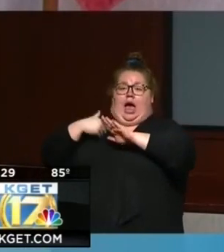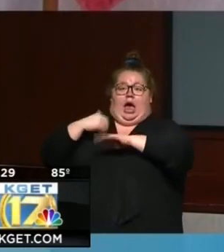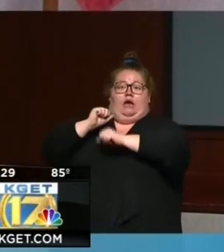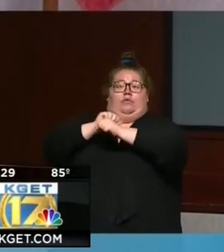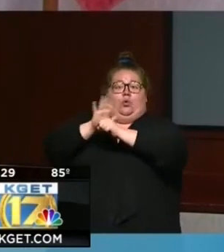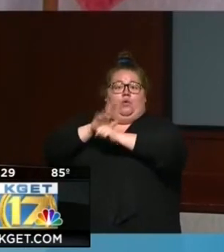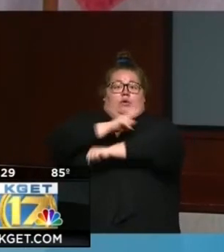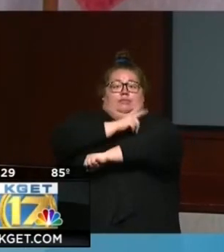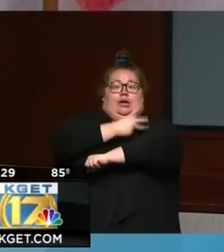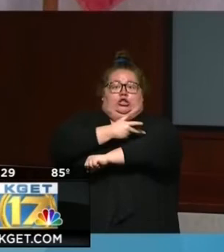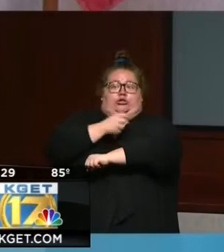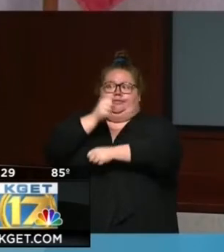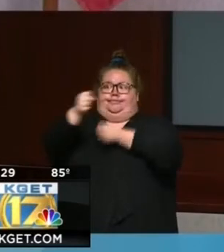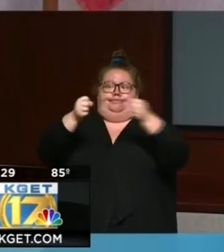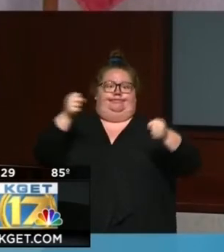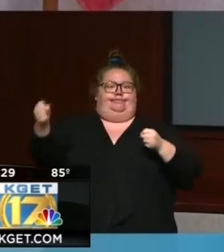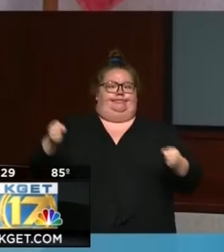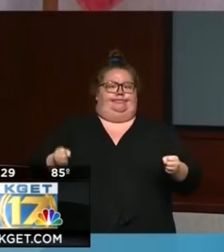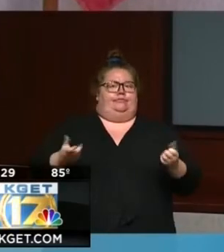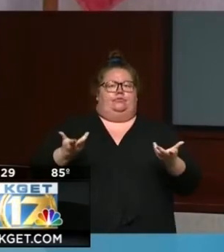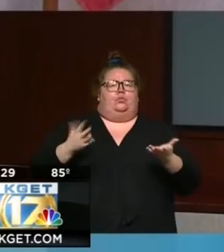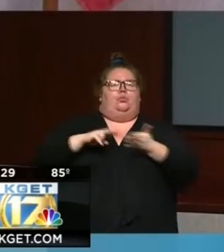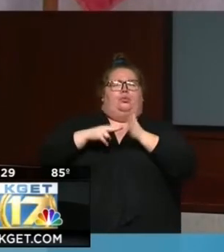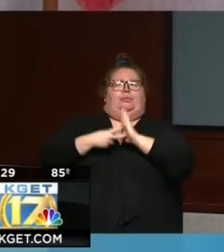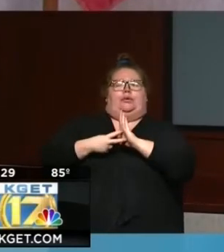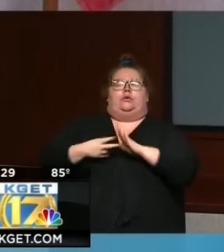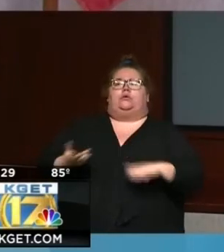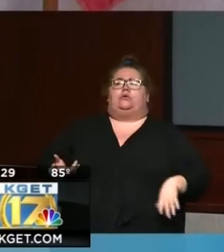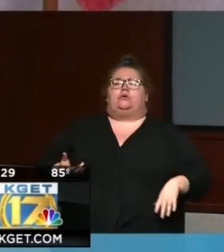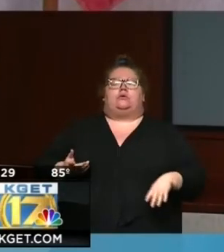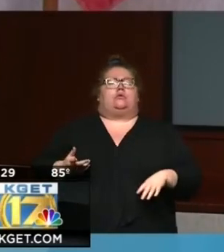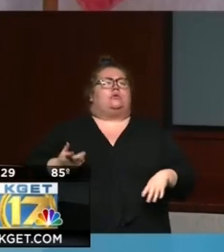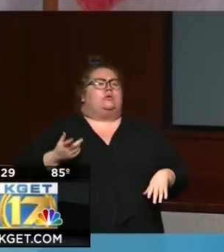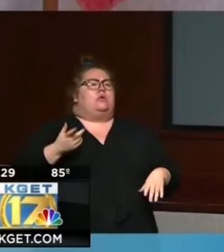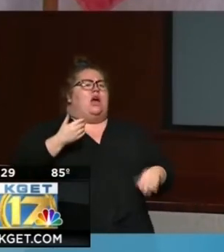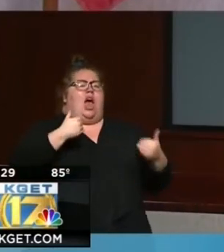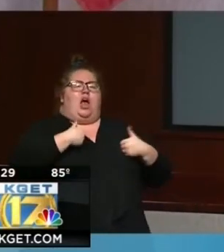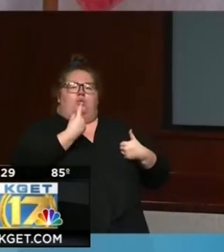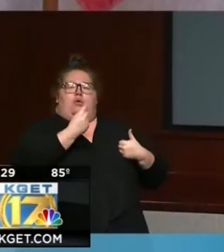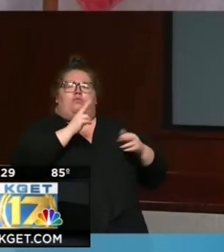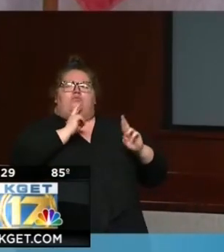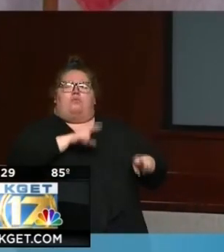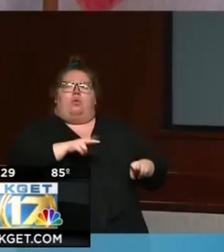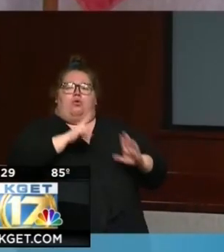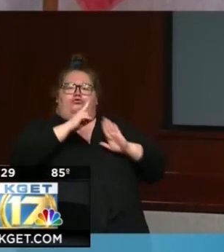QUESTION. YOU SAID THE STATE WAS SENDING COVID POSITIVE PATIENTS. WILL YOU HELP ME UNDERSTAND